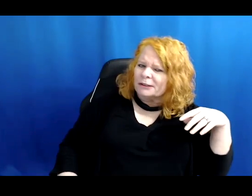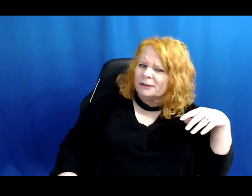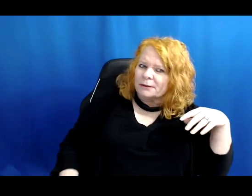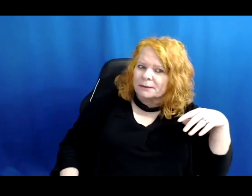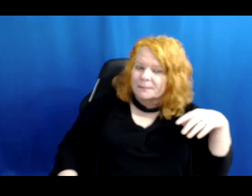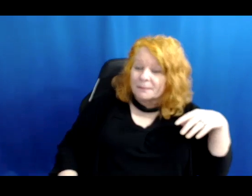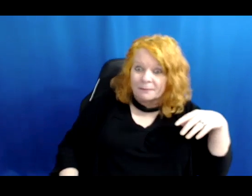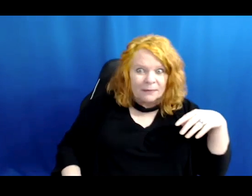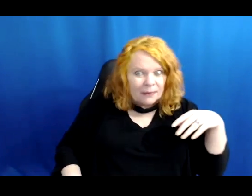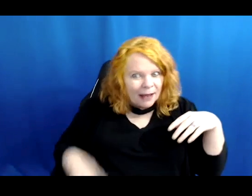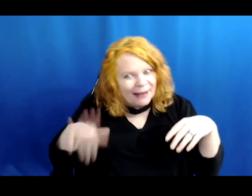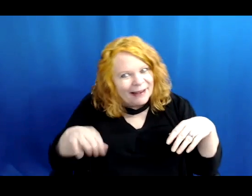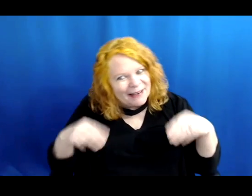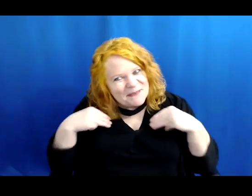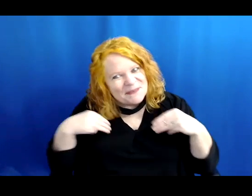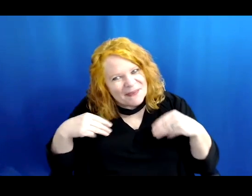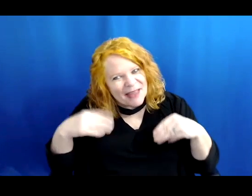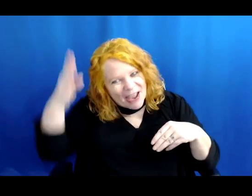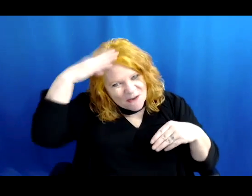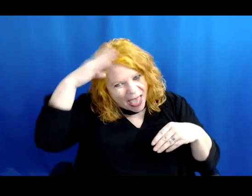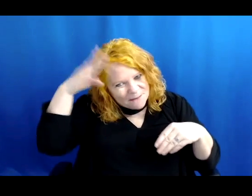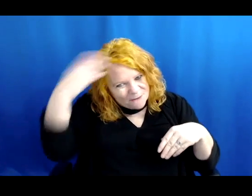Midwest Marvin, you keep losing your little cap don't you.